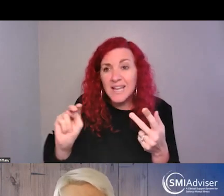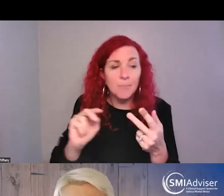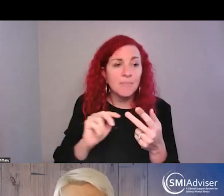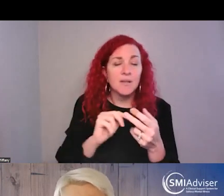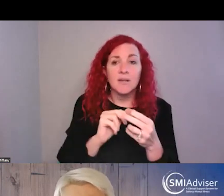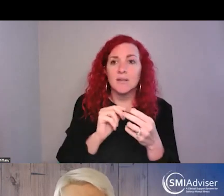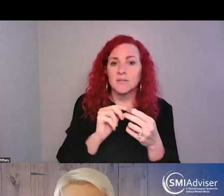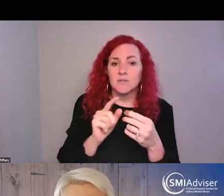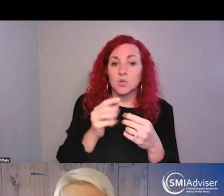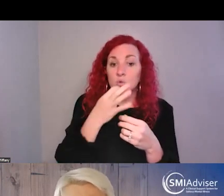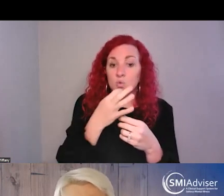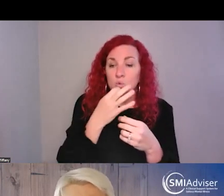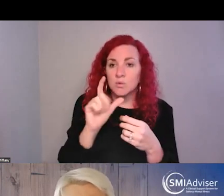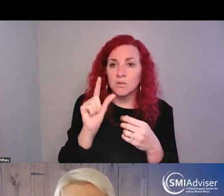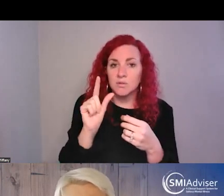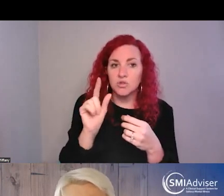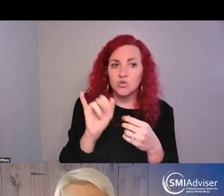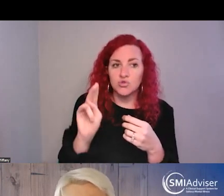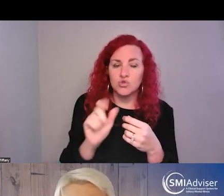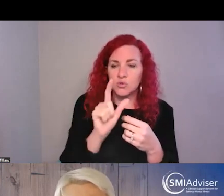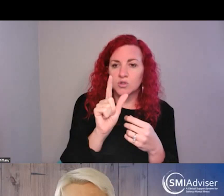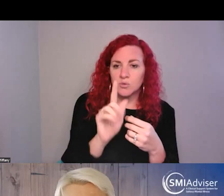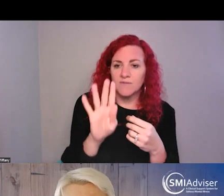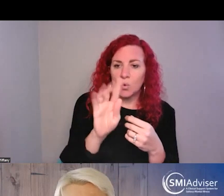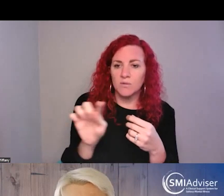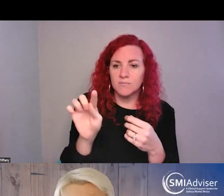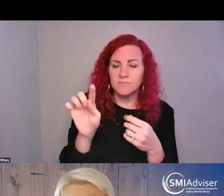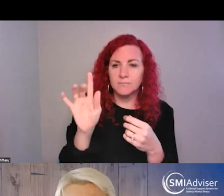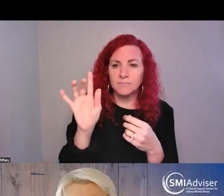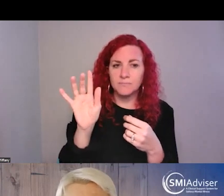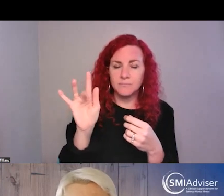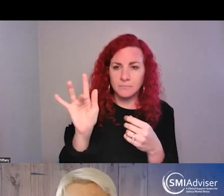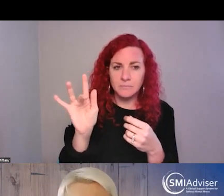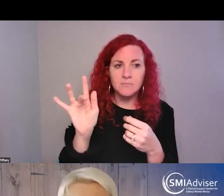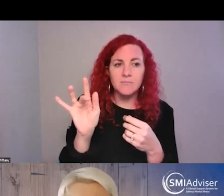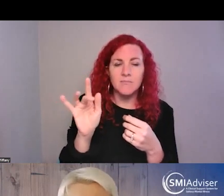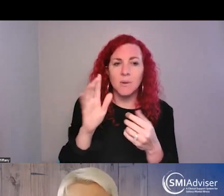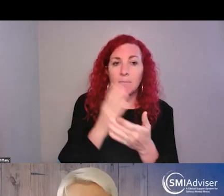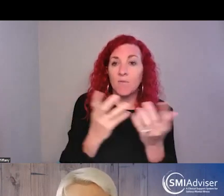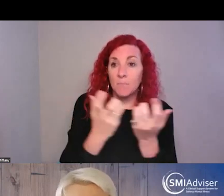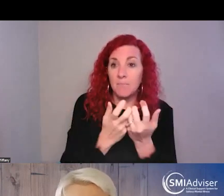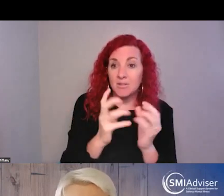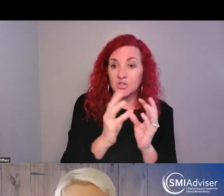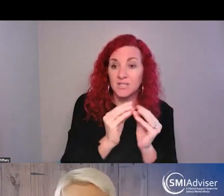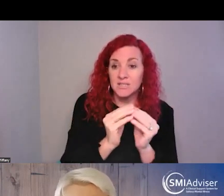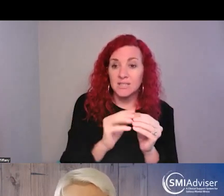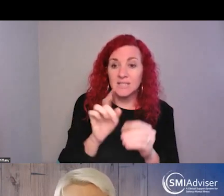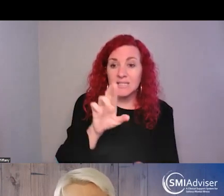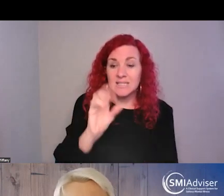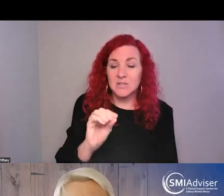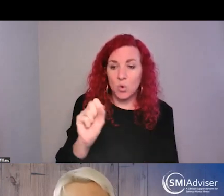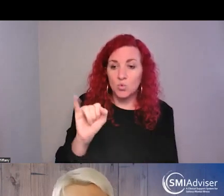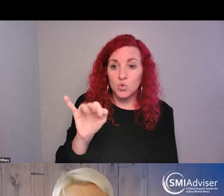24TH, WE WILL HAVE 0 SUICIDE FIVE IN LIVERPOOL.